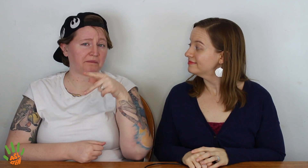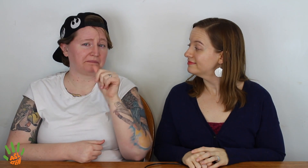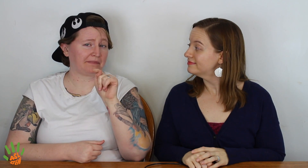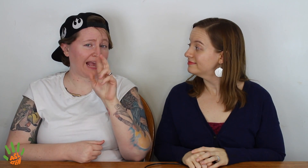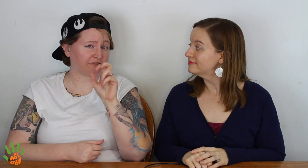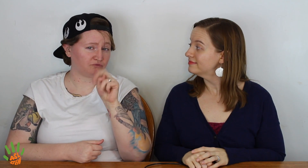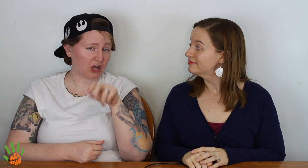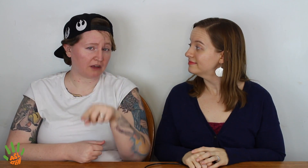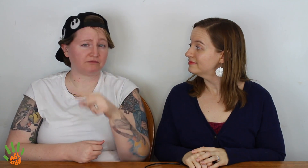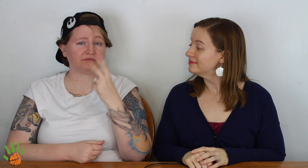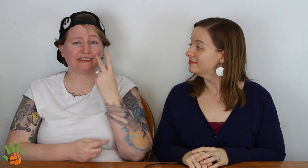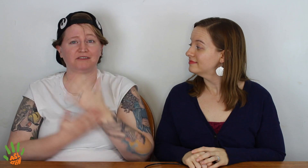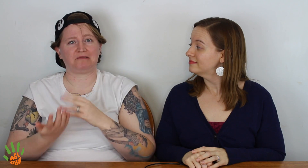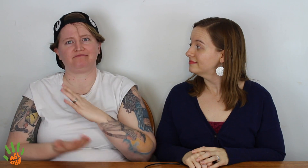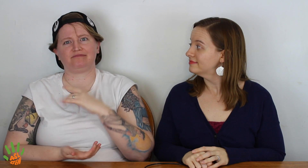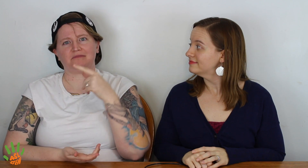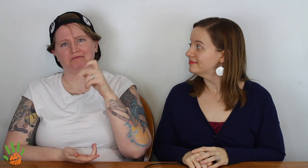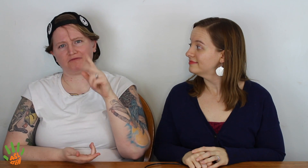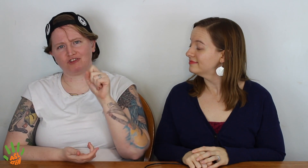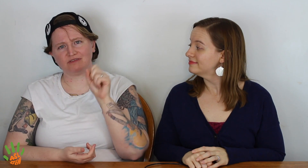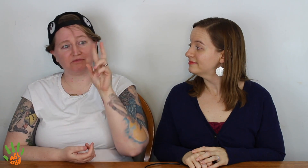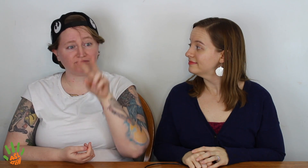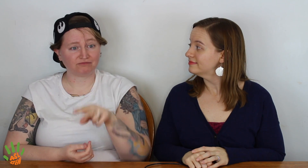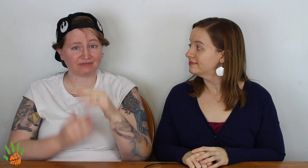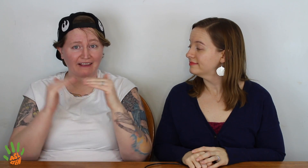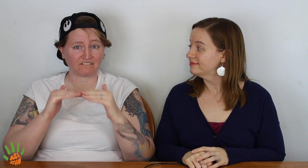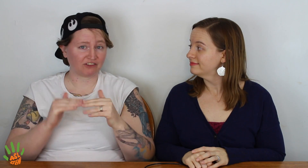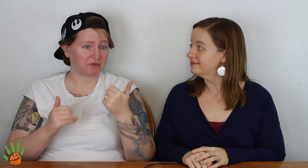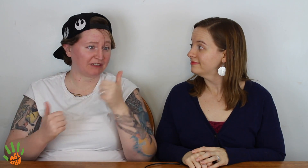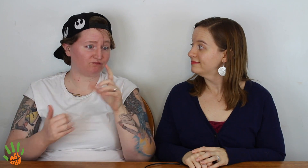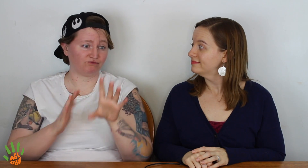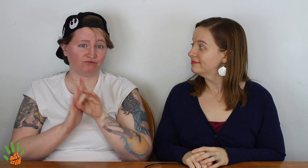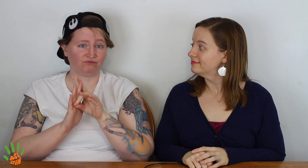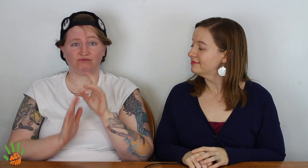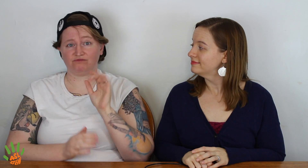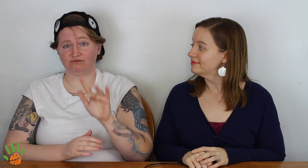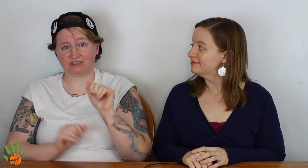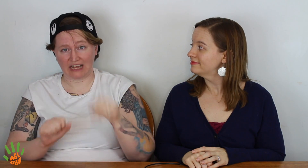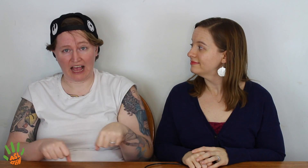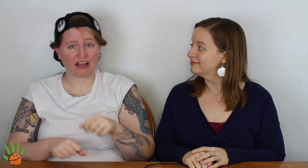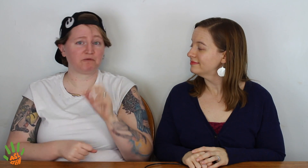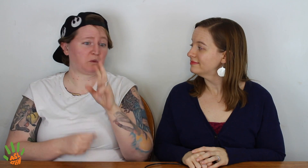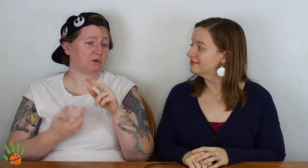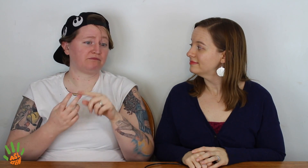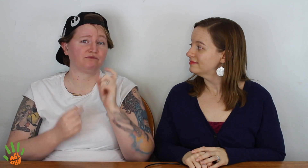There's our Patreon page. You can see some of the cool perks there. See what level you want to pick and do that.